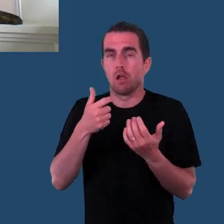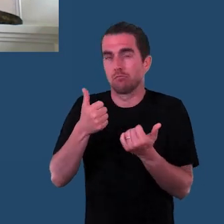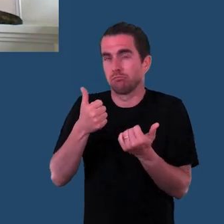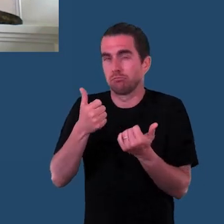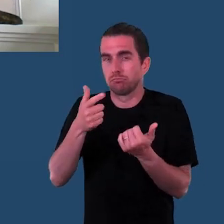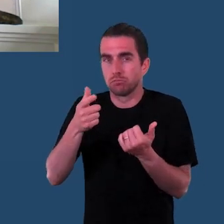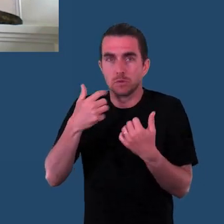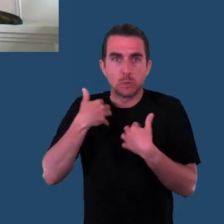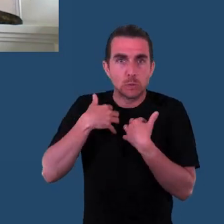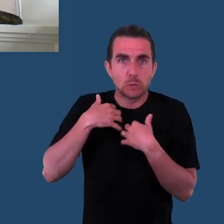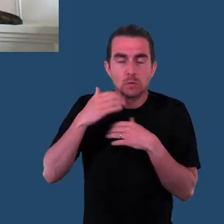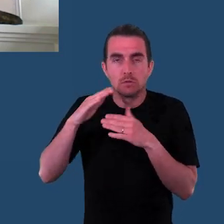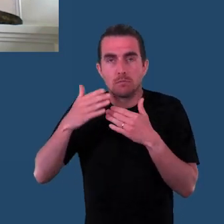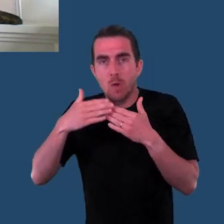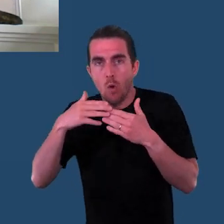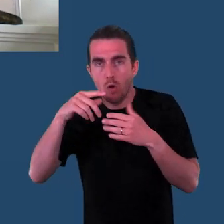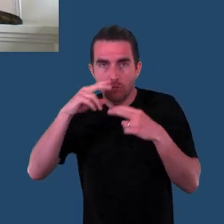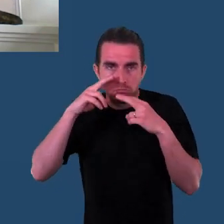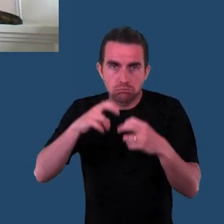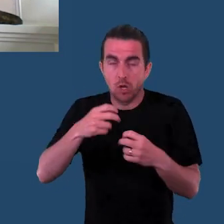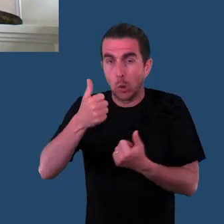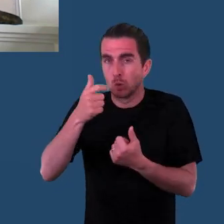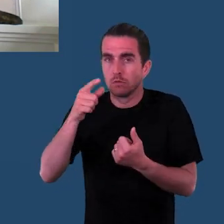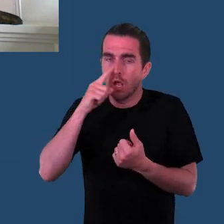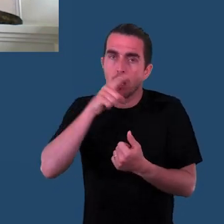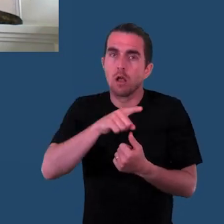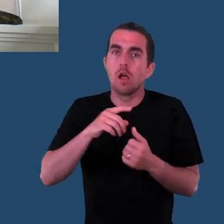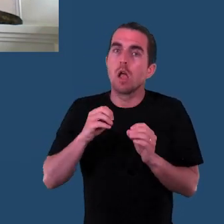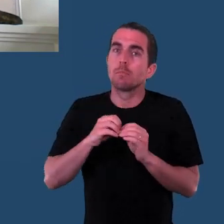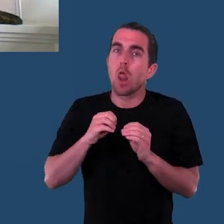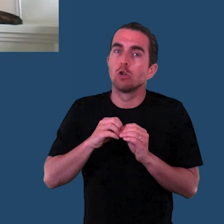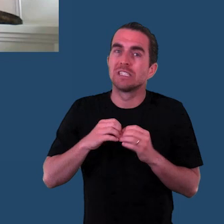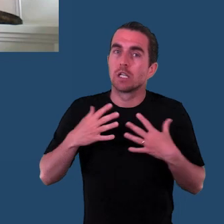future career in paleontology would be things like learning biology of animals,